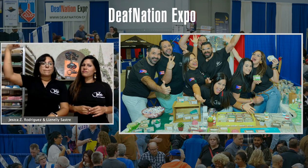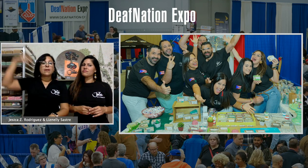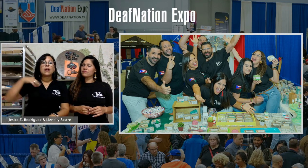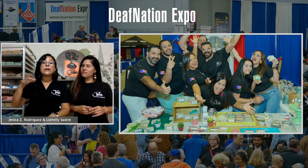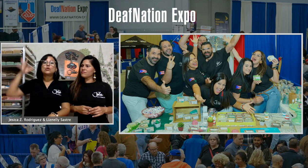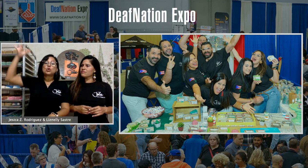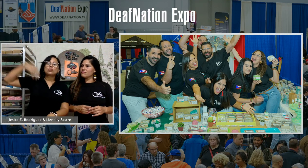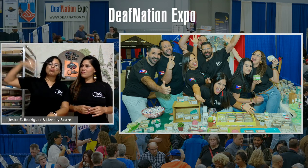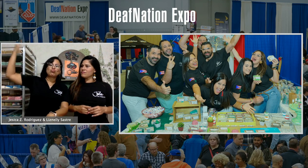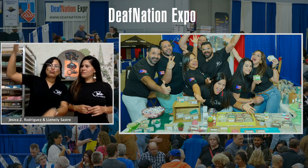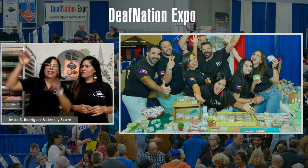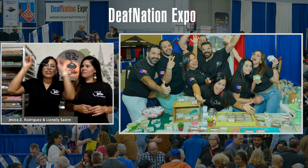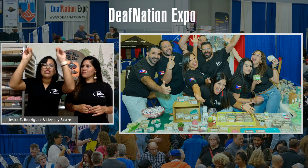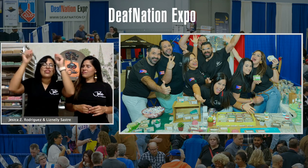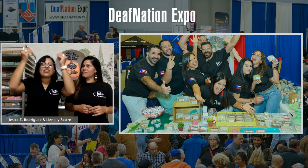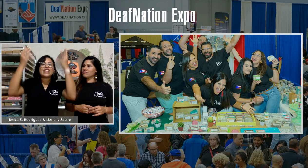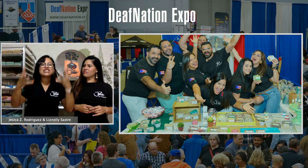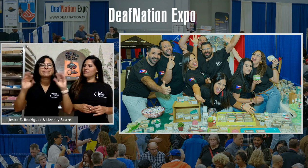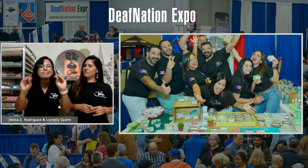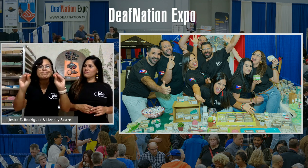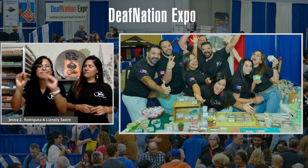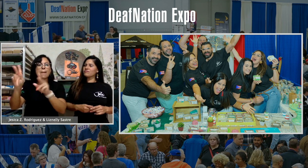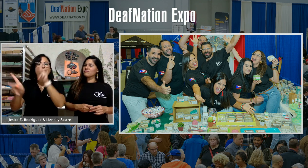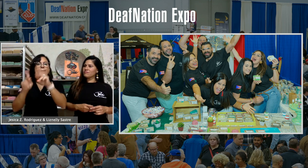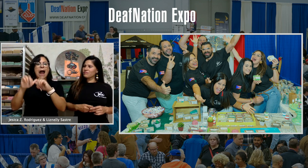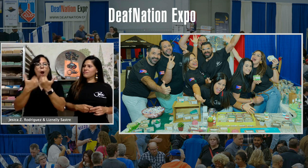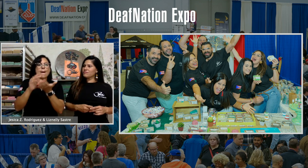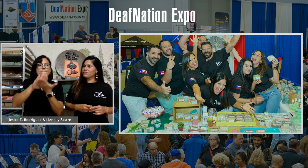My dream in the future is to teach people how to become